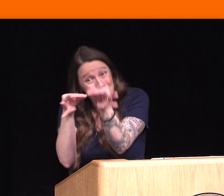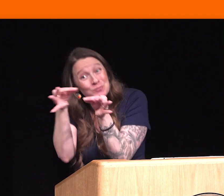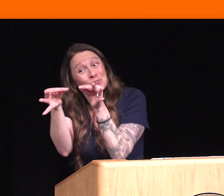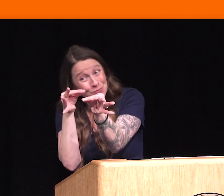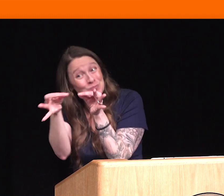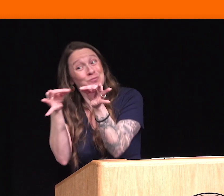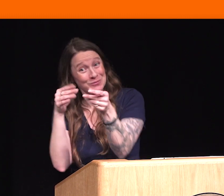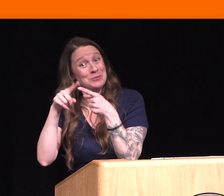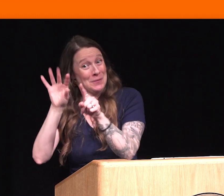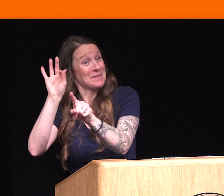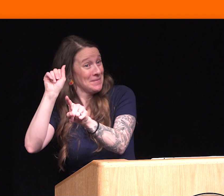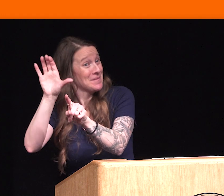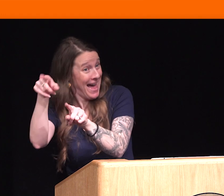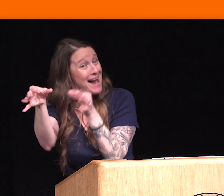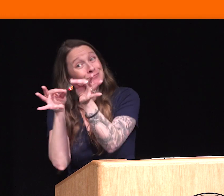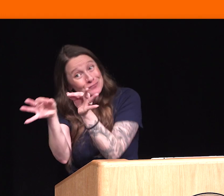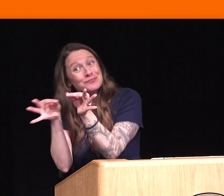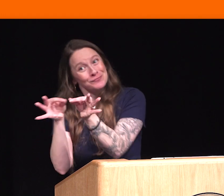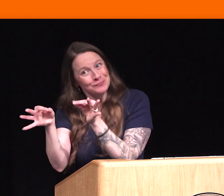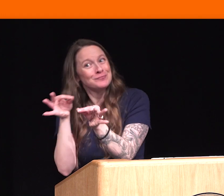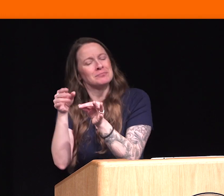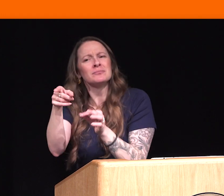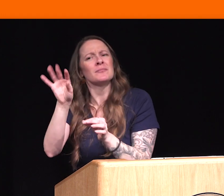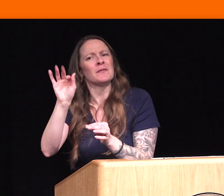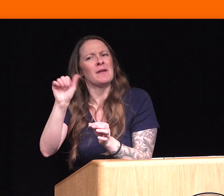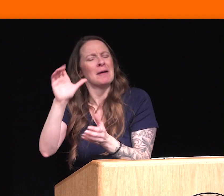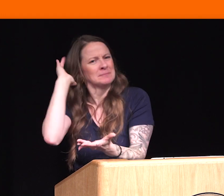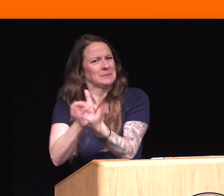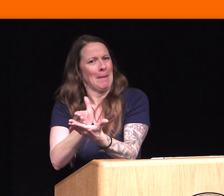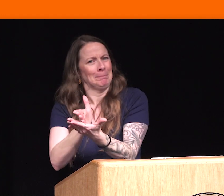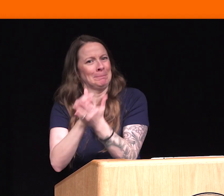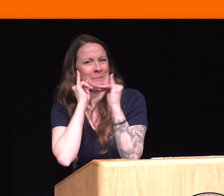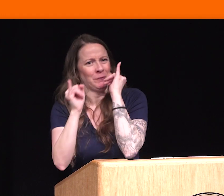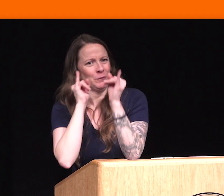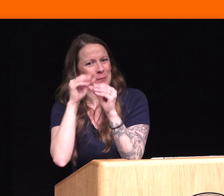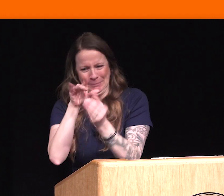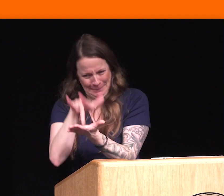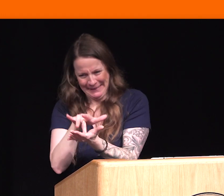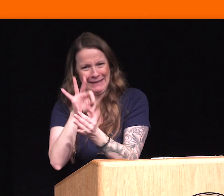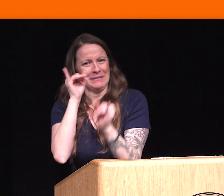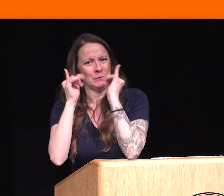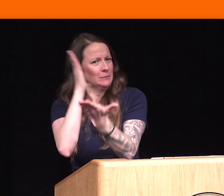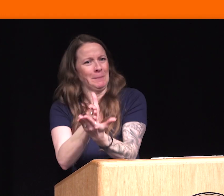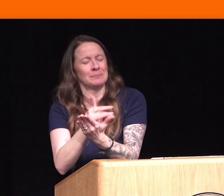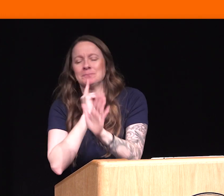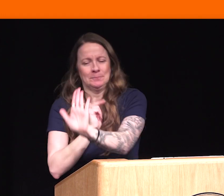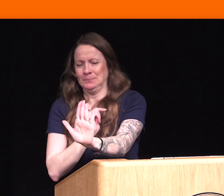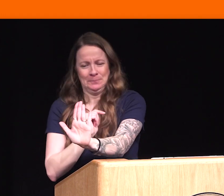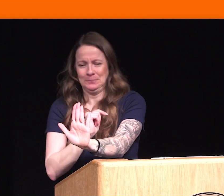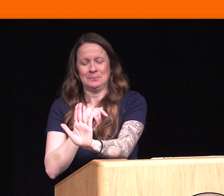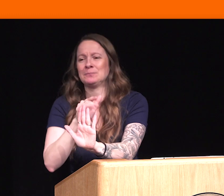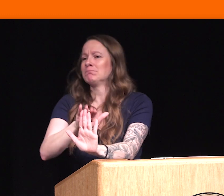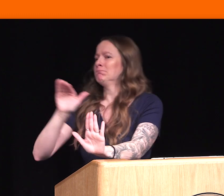And I was explaining it to the faculty who I was meeting with, talking about my research, and the faculty suddenly paused right in the middle of the interview